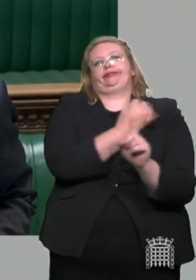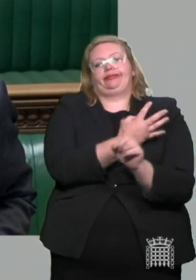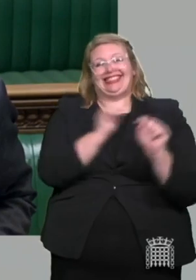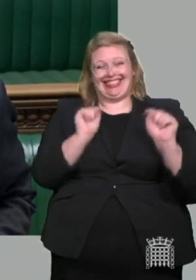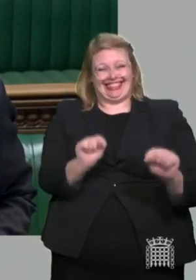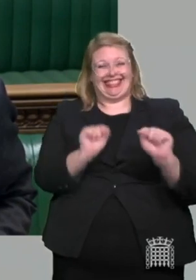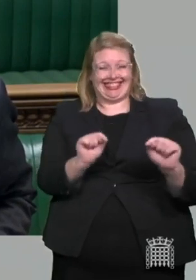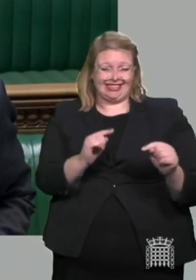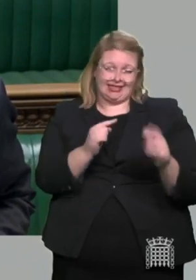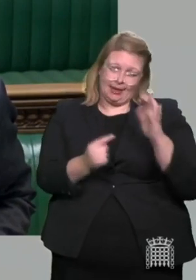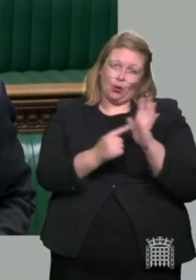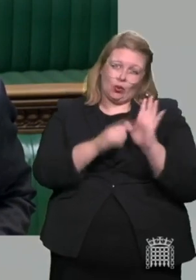the Department for Business, Energy and Industrial Strategy and the Department for Transport